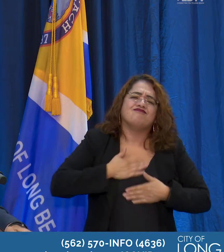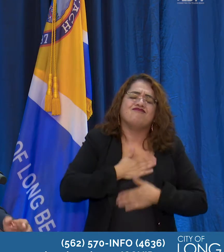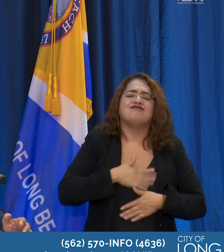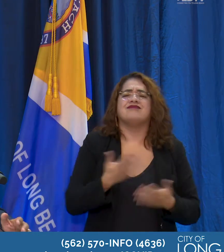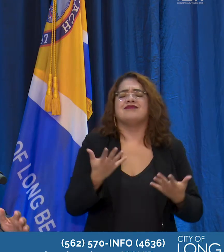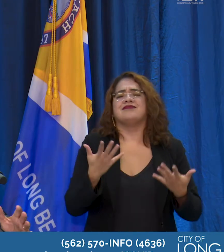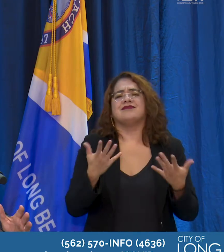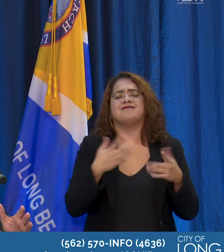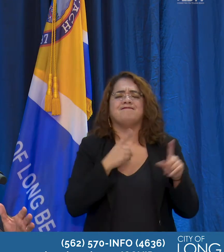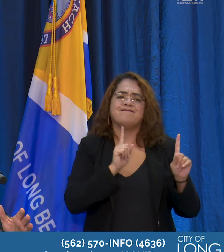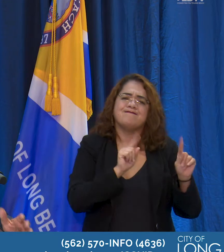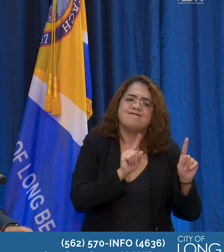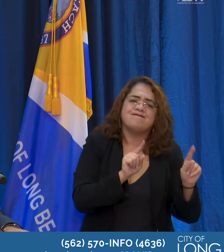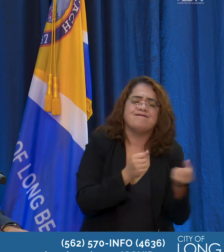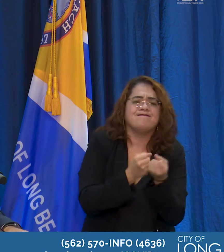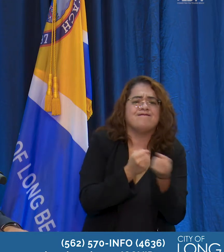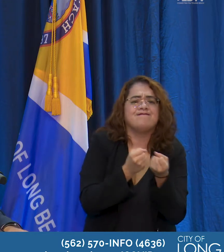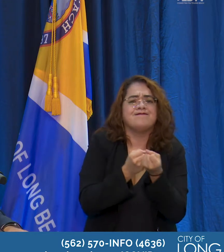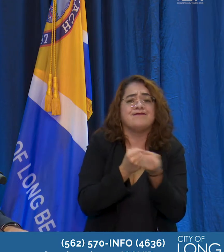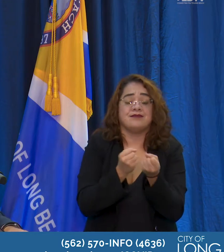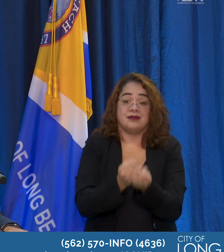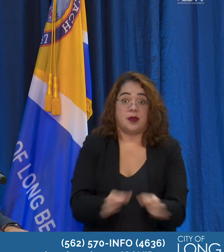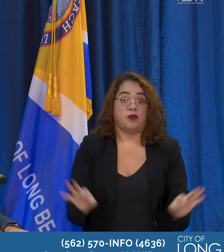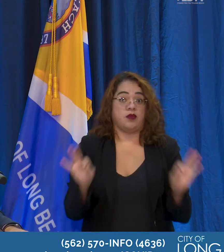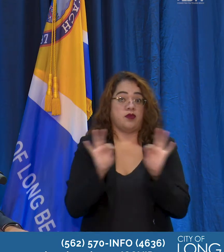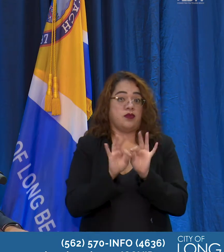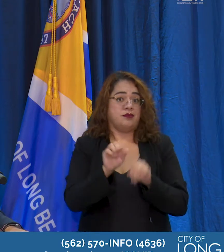These places are important and they are currently